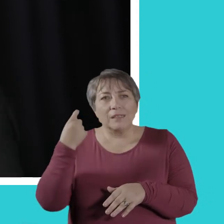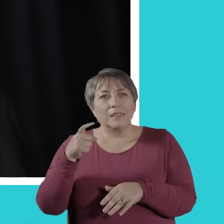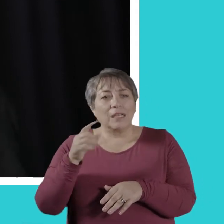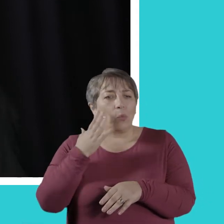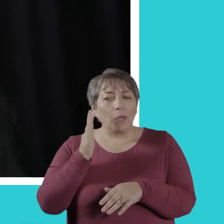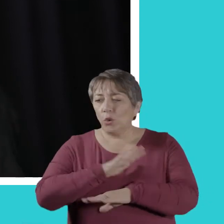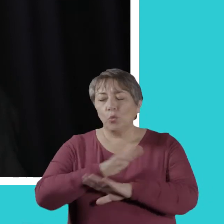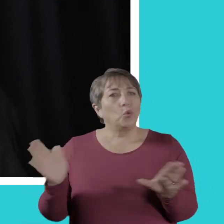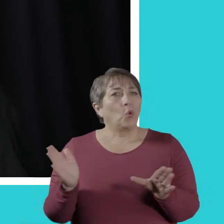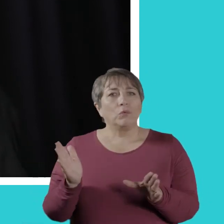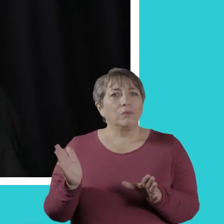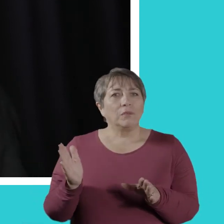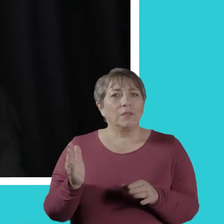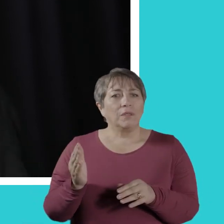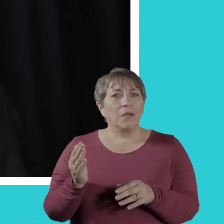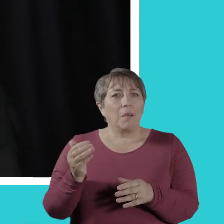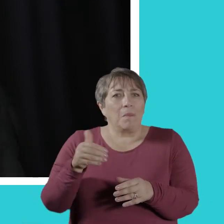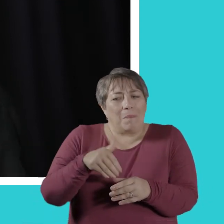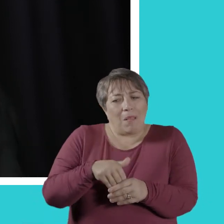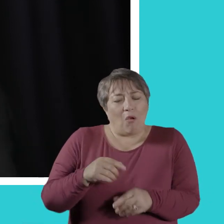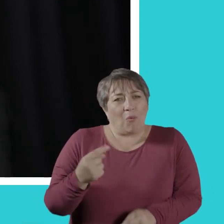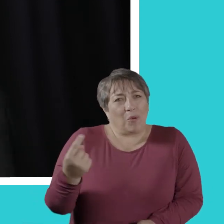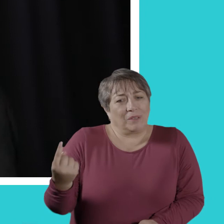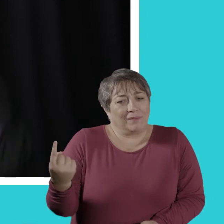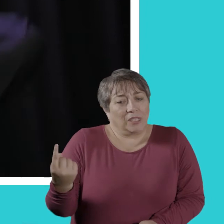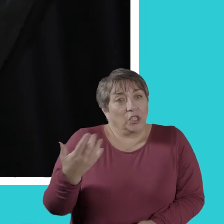with compassion that that you can never yeah you know it's the whole thing about kind of